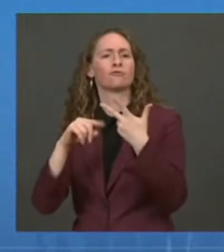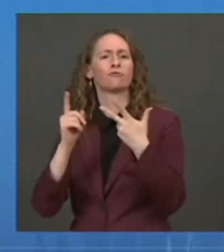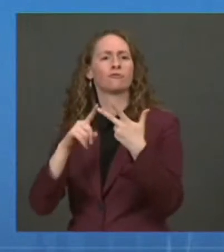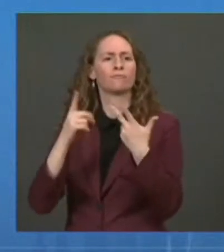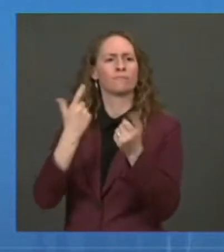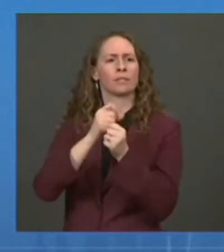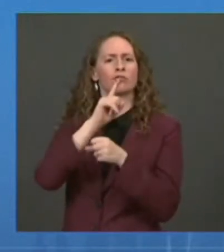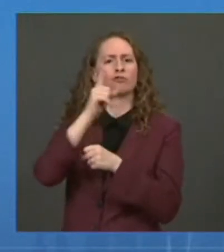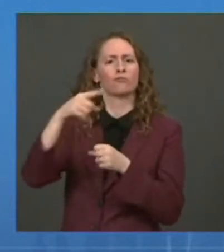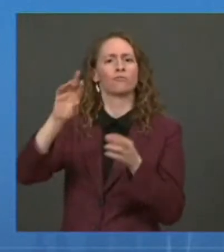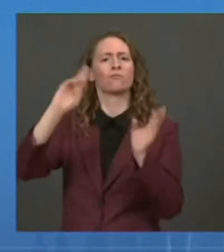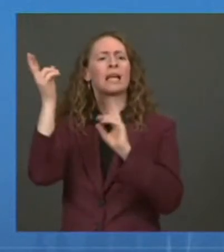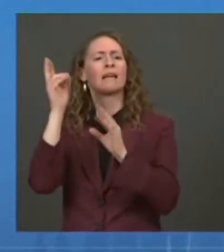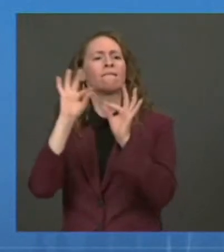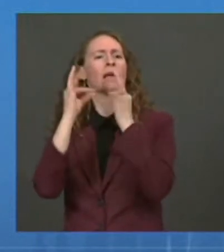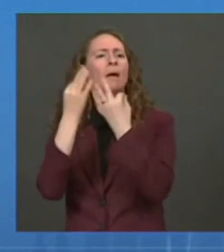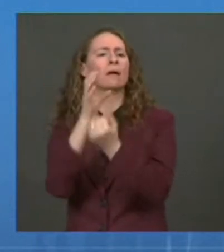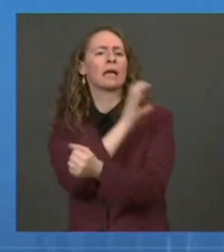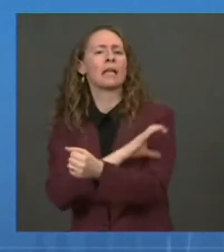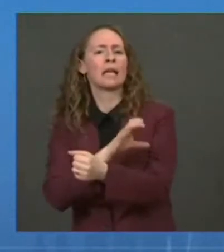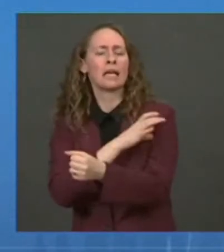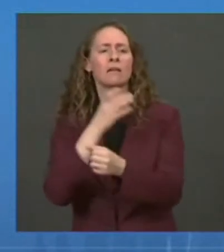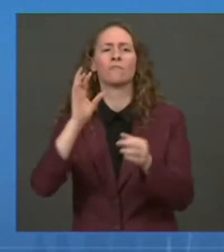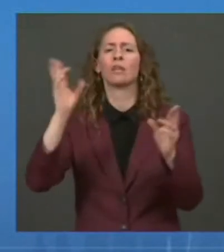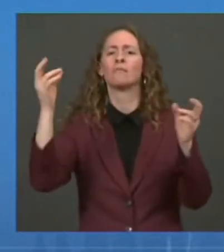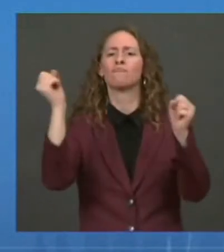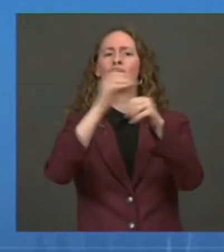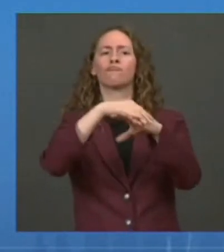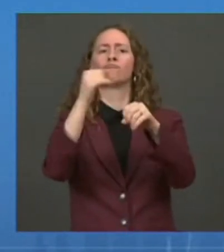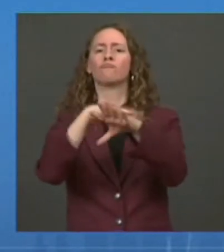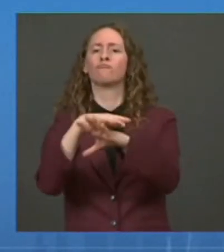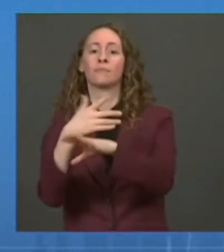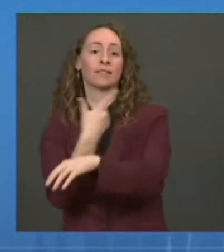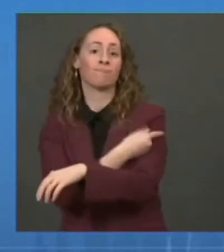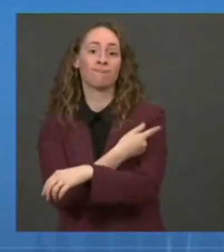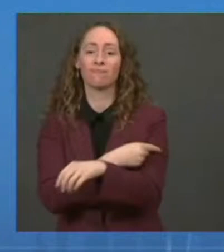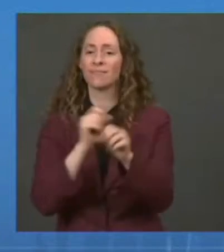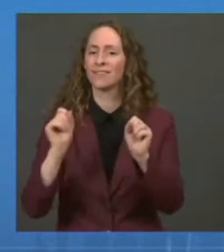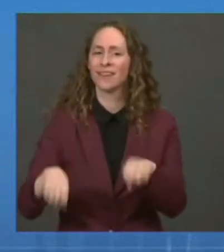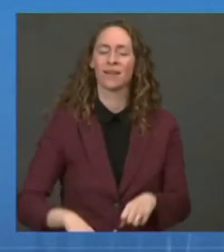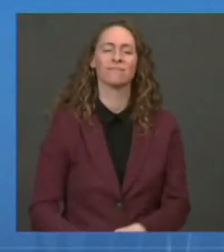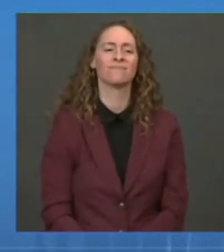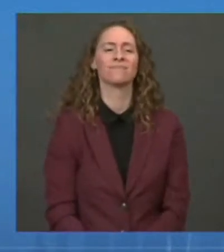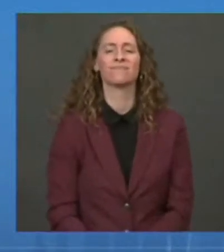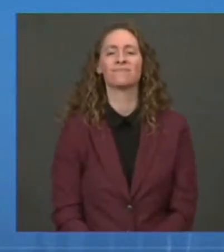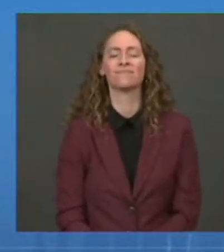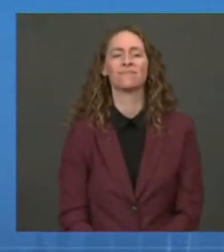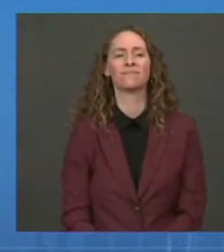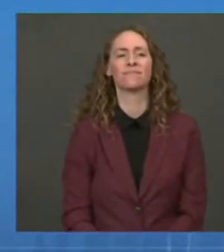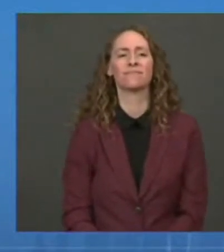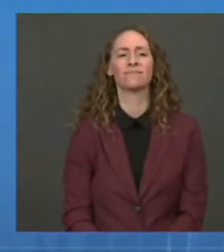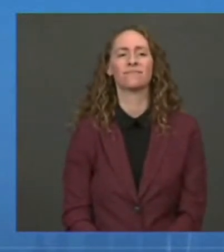LET ME NOW TURN TO DR. MURPHY TO PROVIDE MORE ON THESE THREE